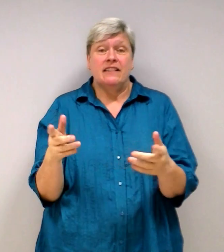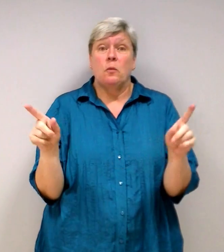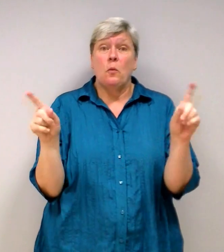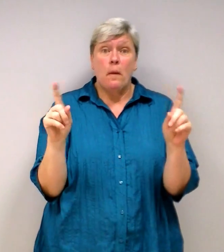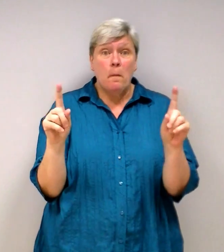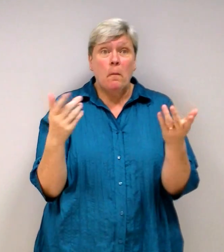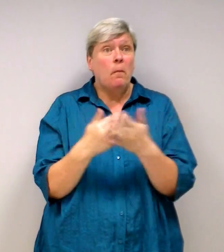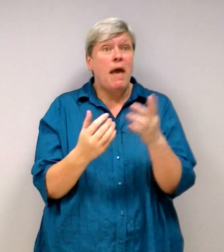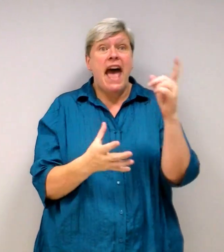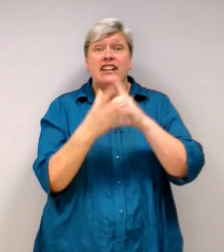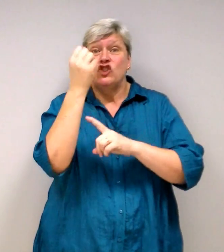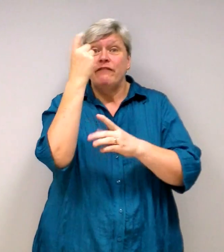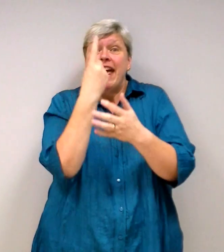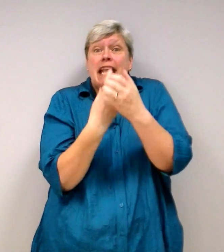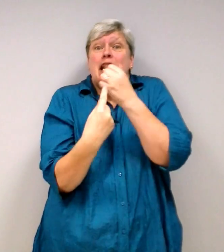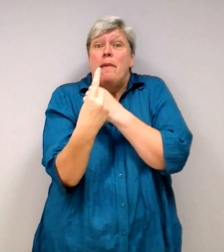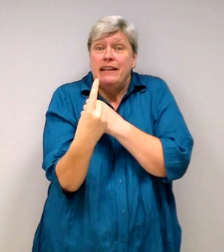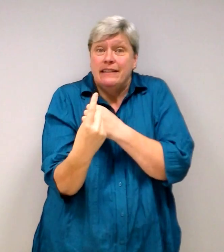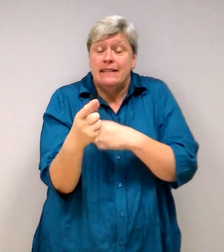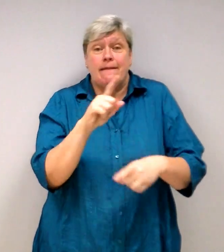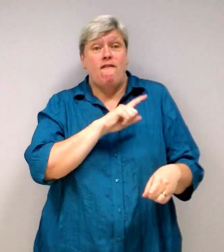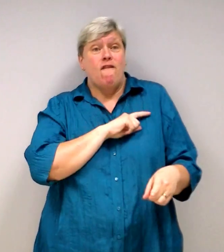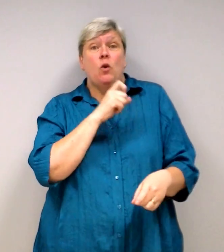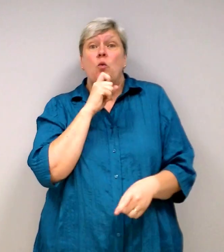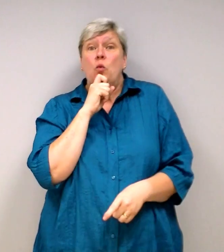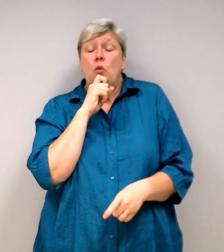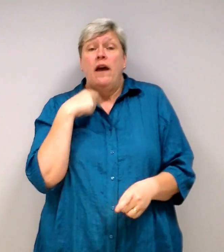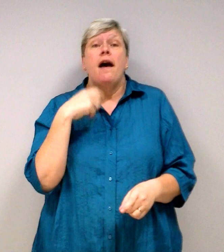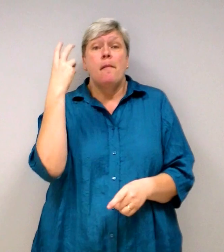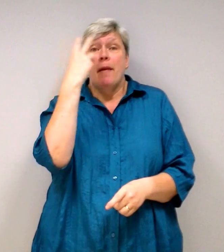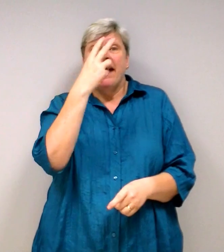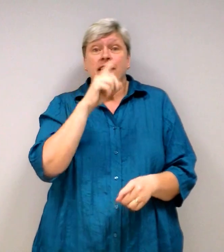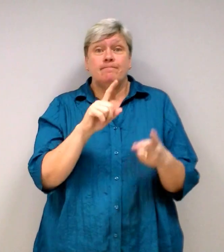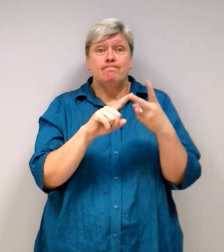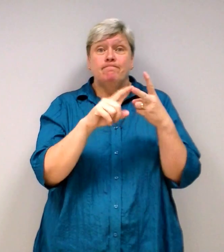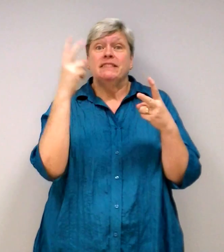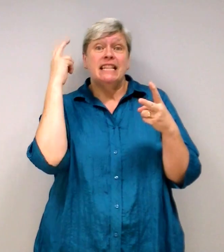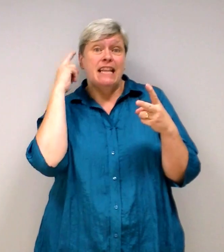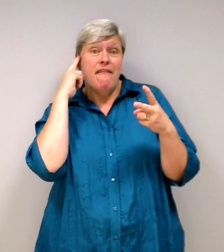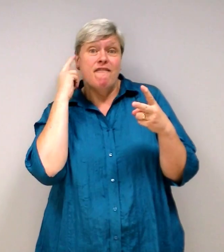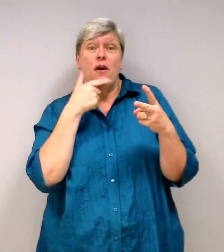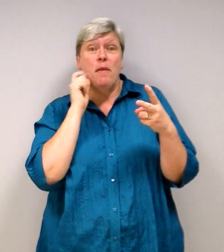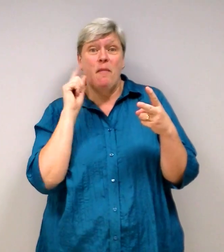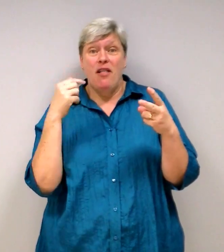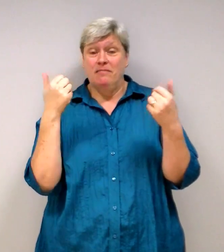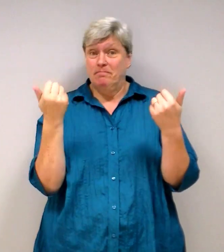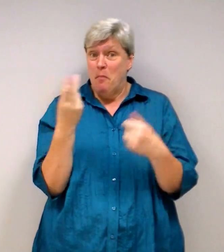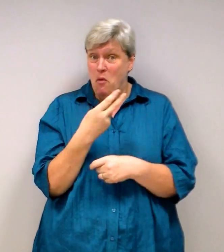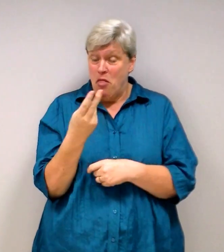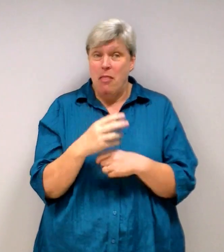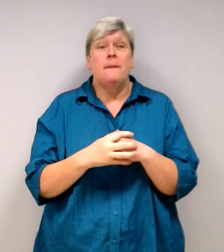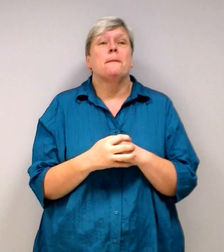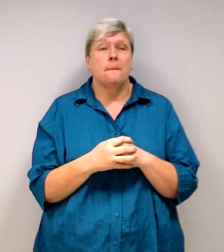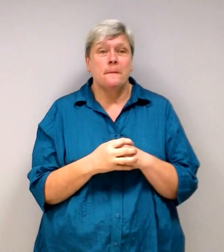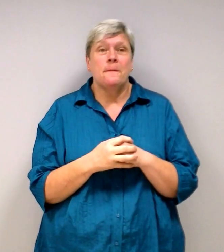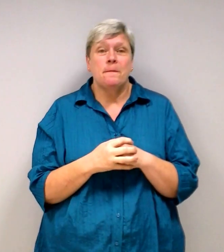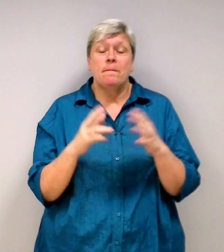Achieving independence for blind and deaf people